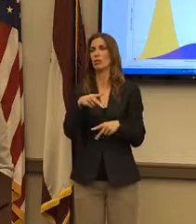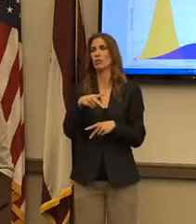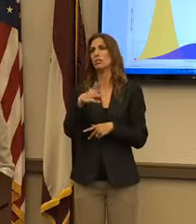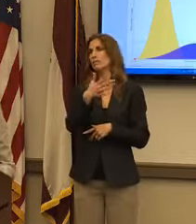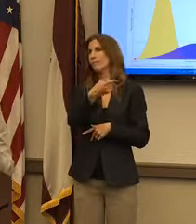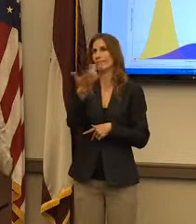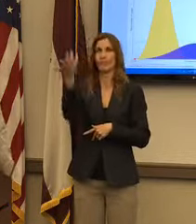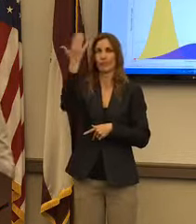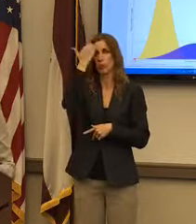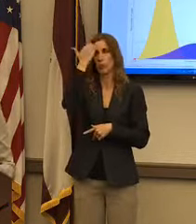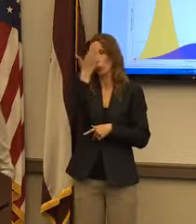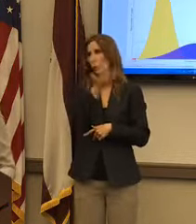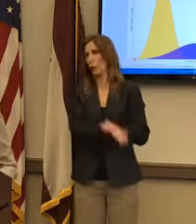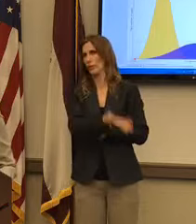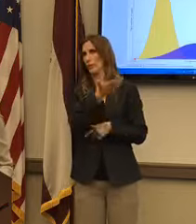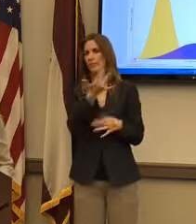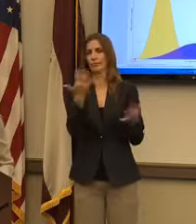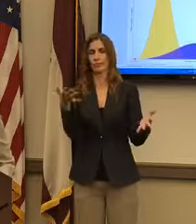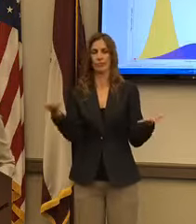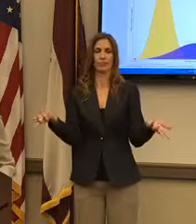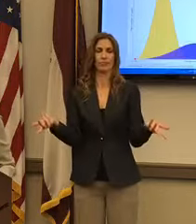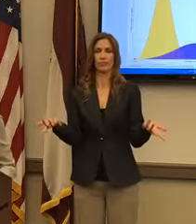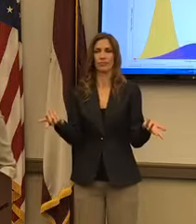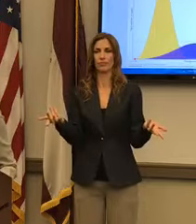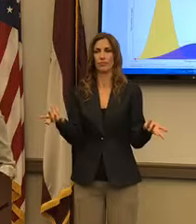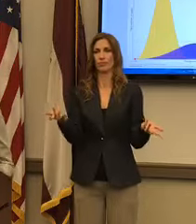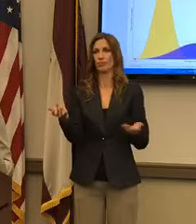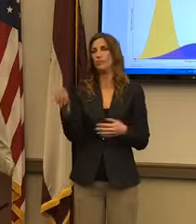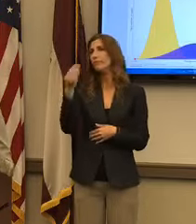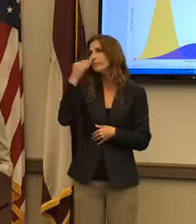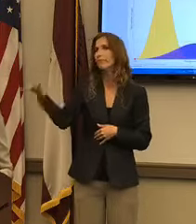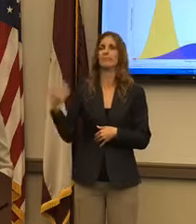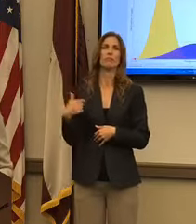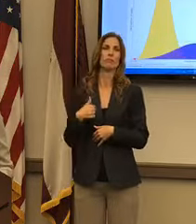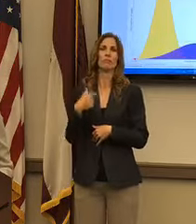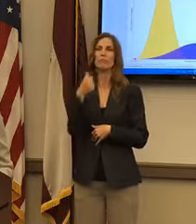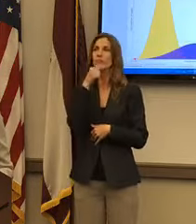of you know just you know disbelief and how serious this is